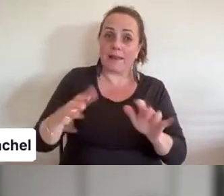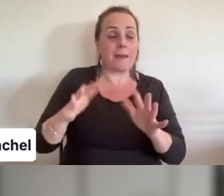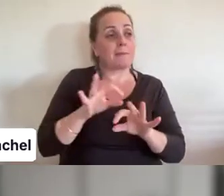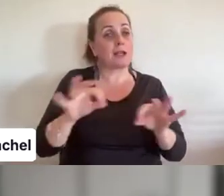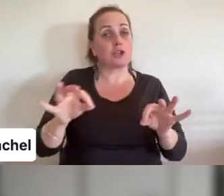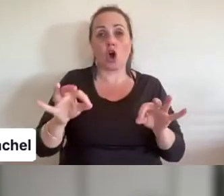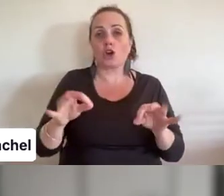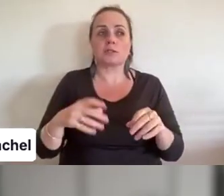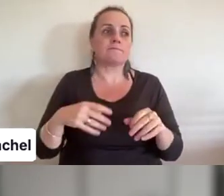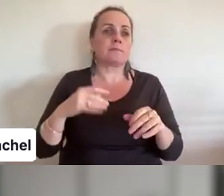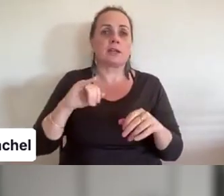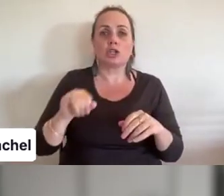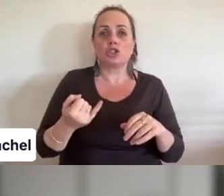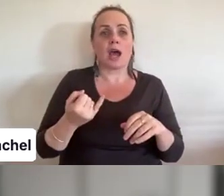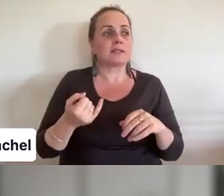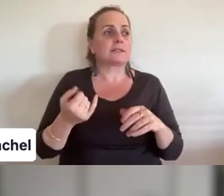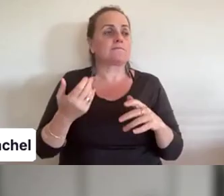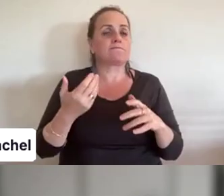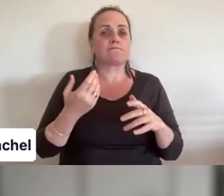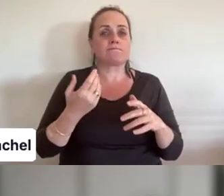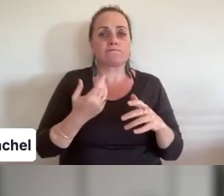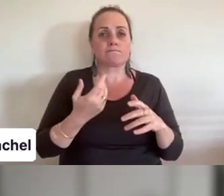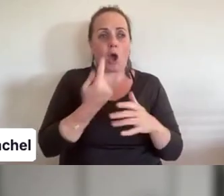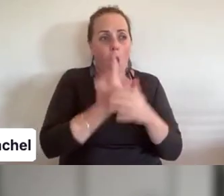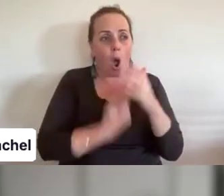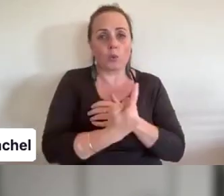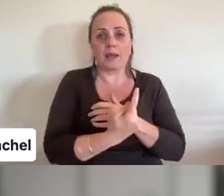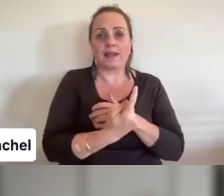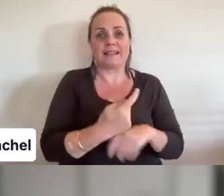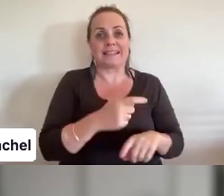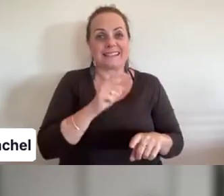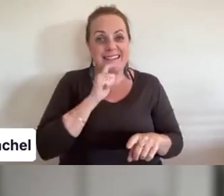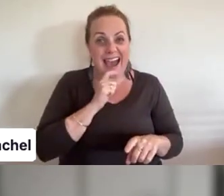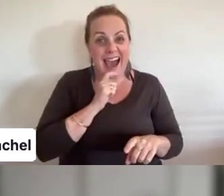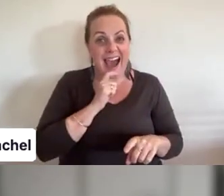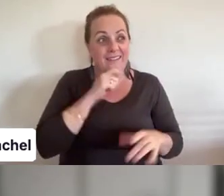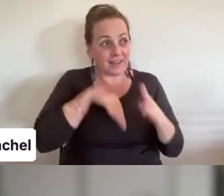or you know, solely be constituents or staff of local government, they may also be elected